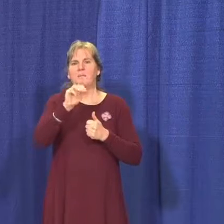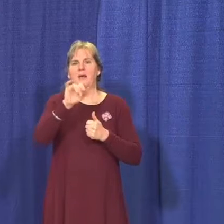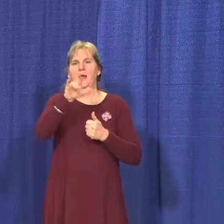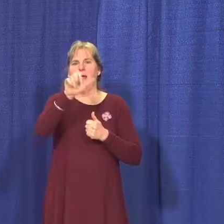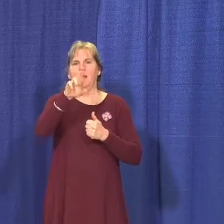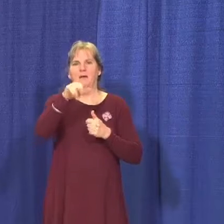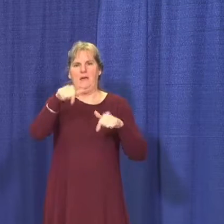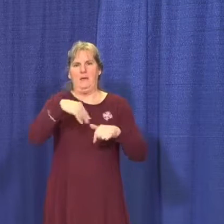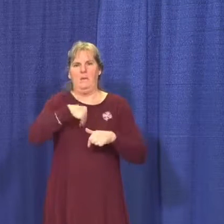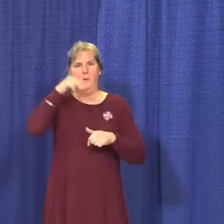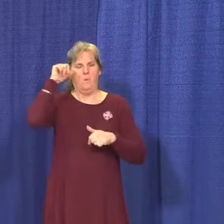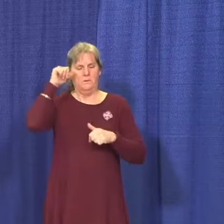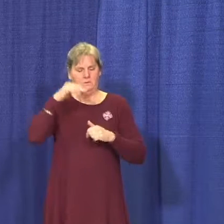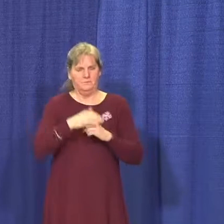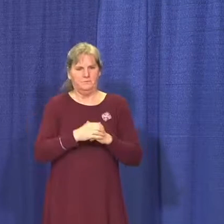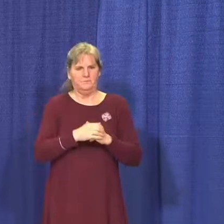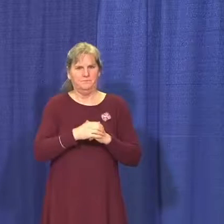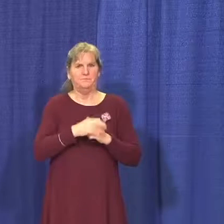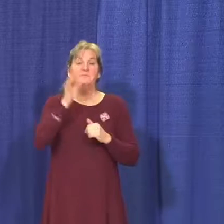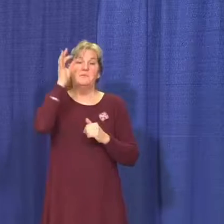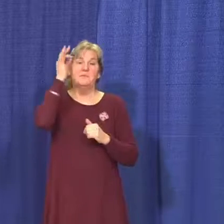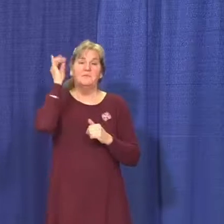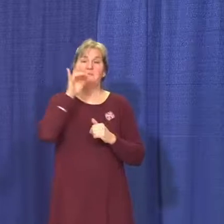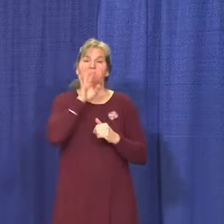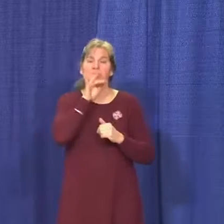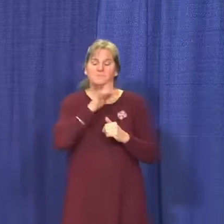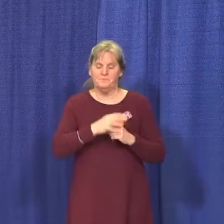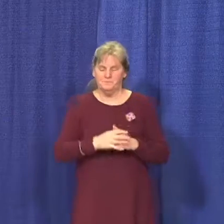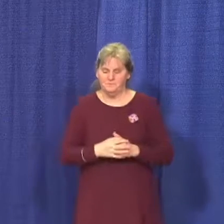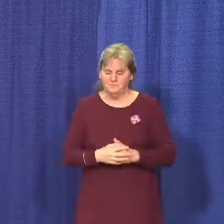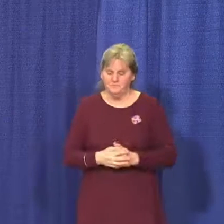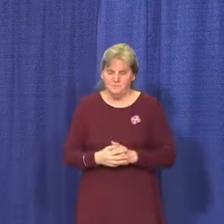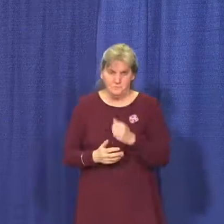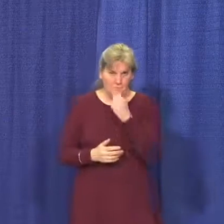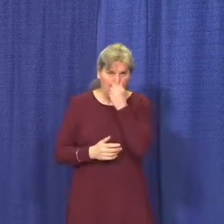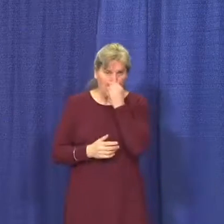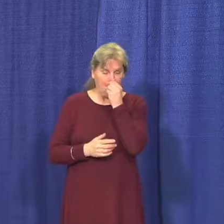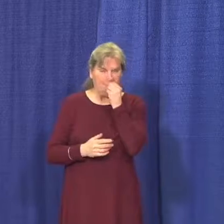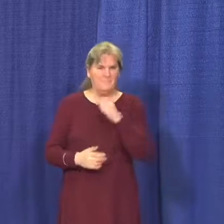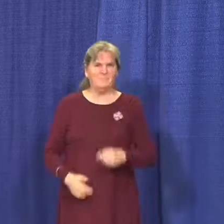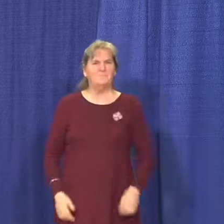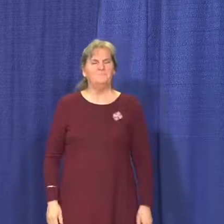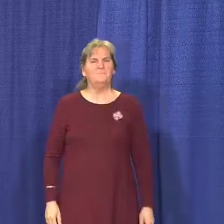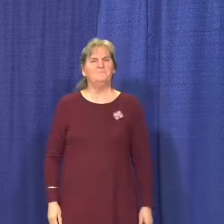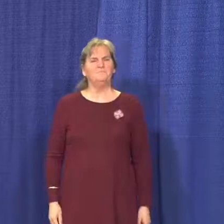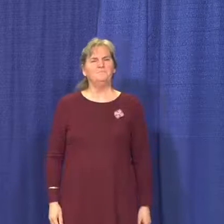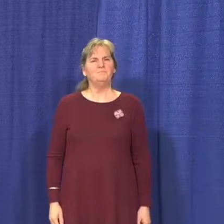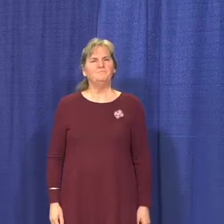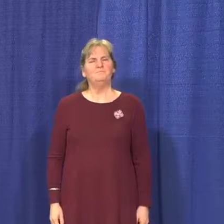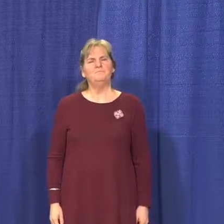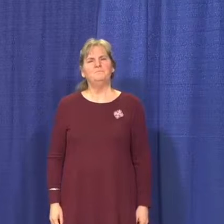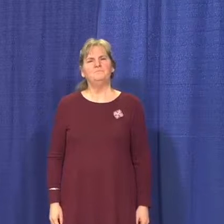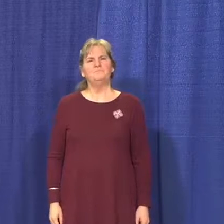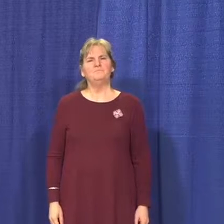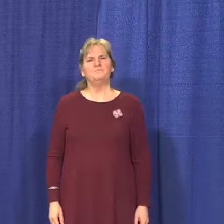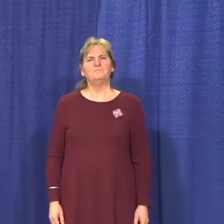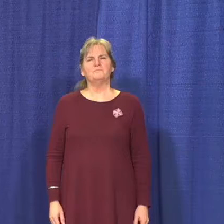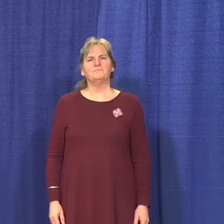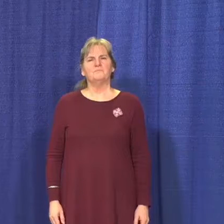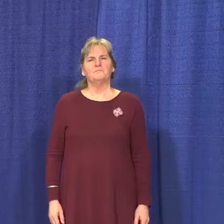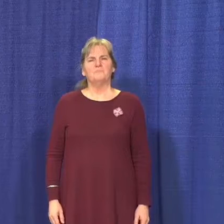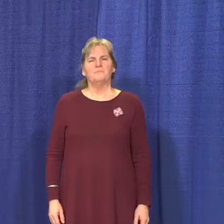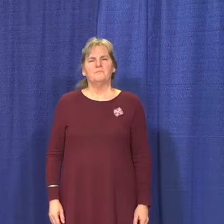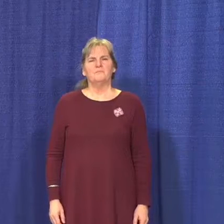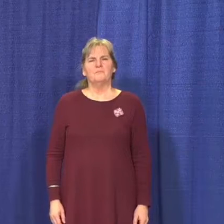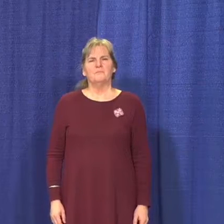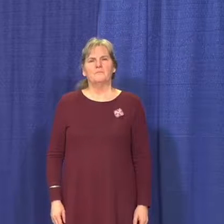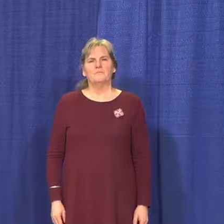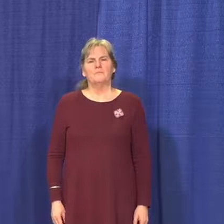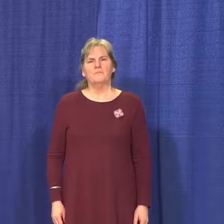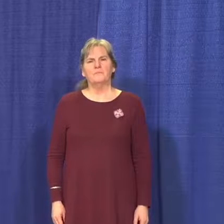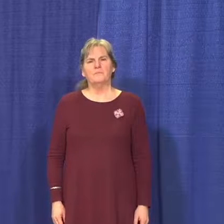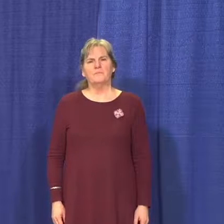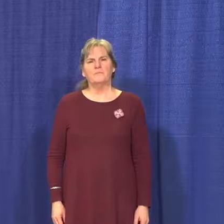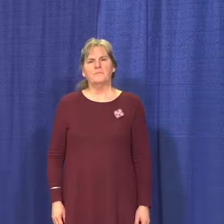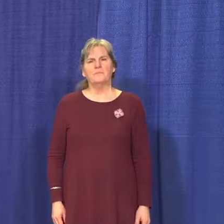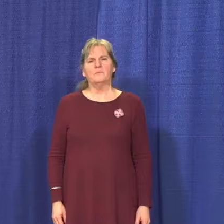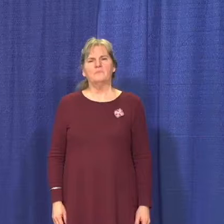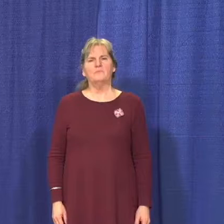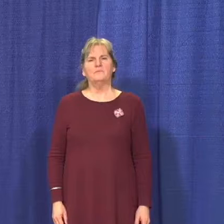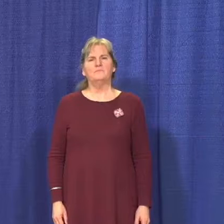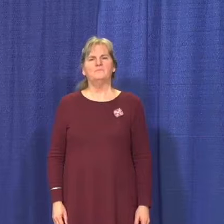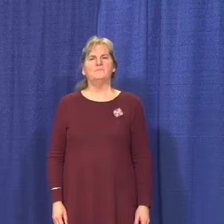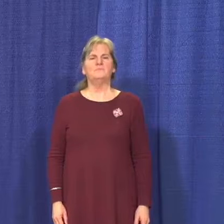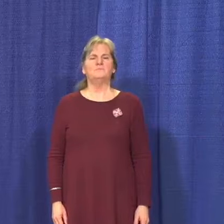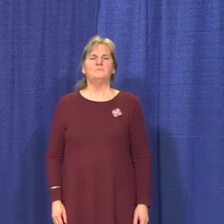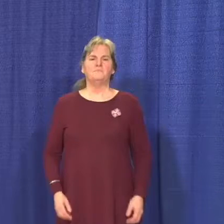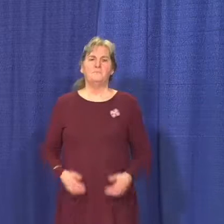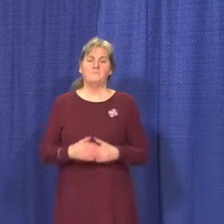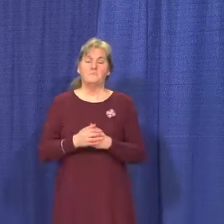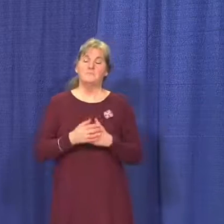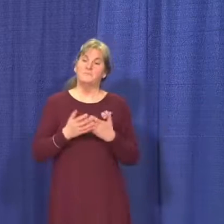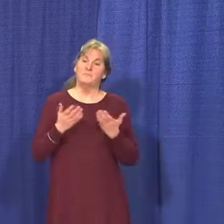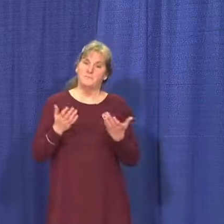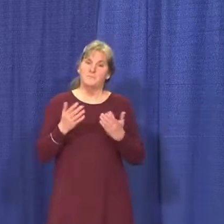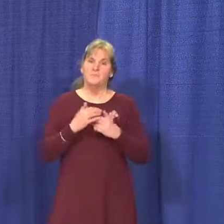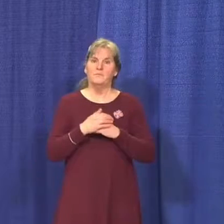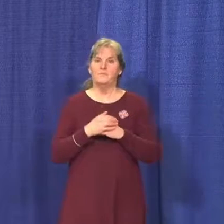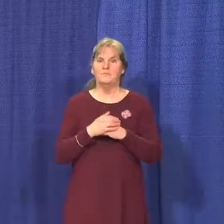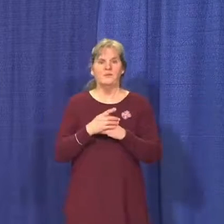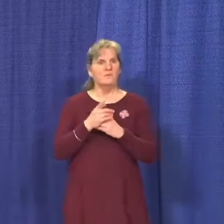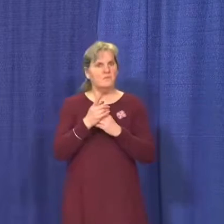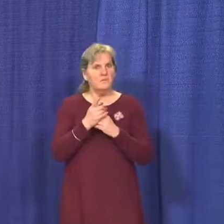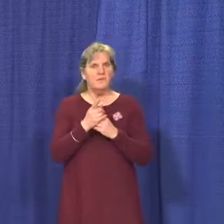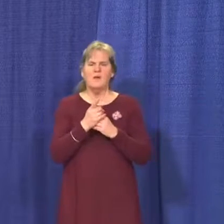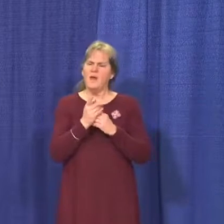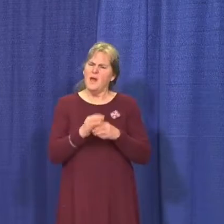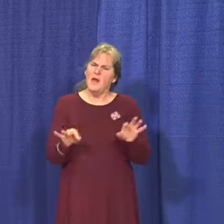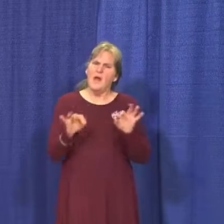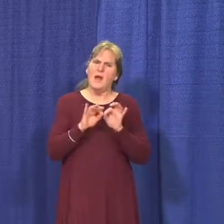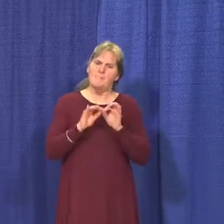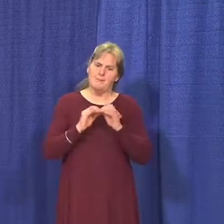[ Speaking French ]